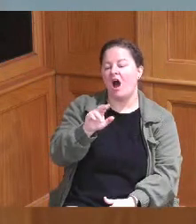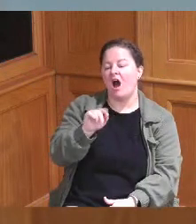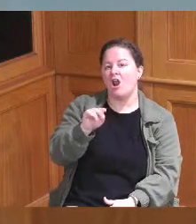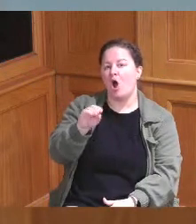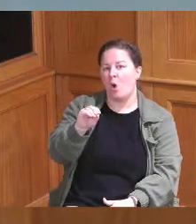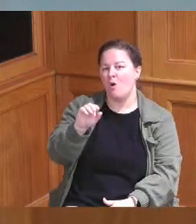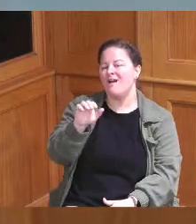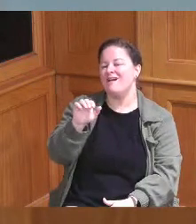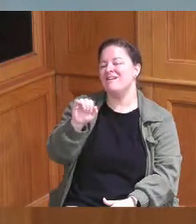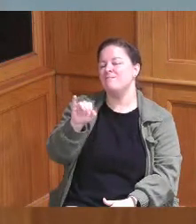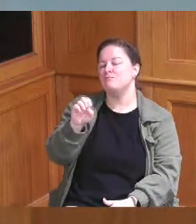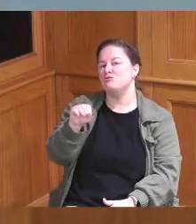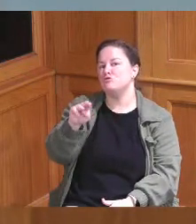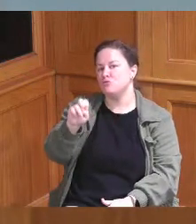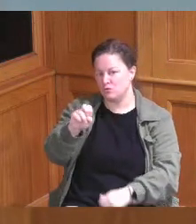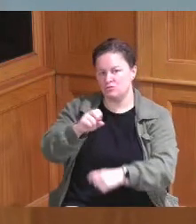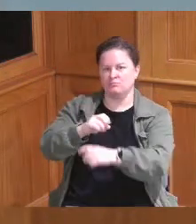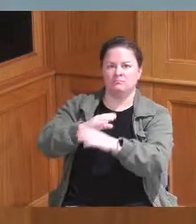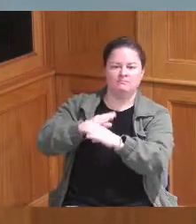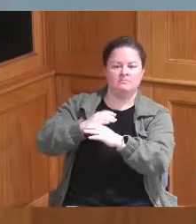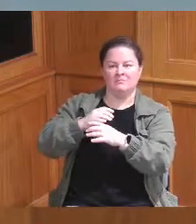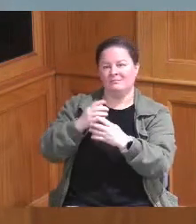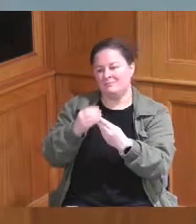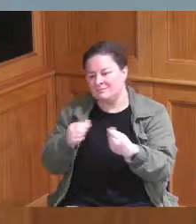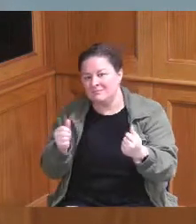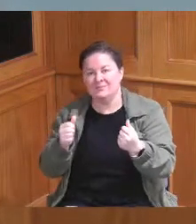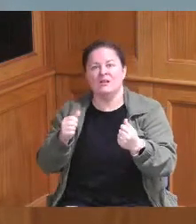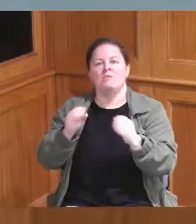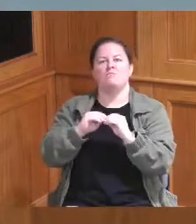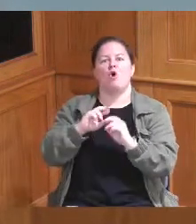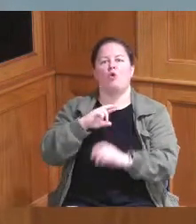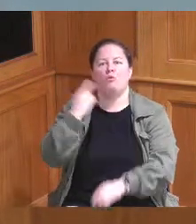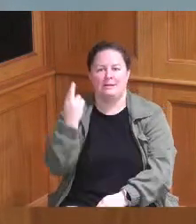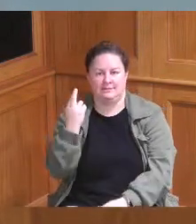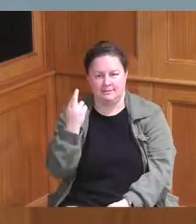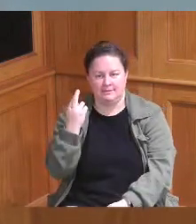60 typically are at higher risk and we would encourage if you have a private primary care